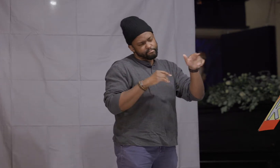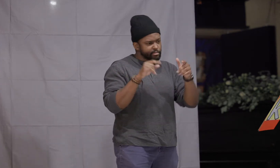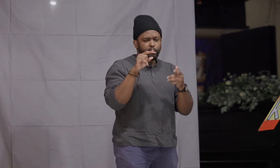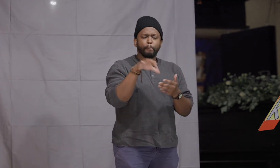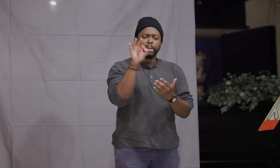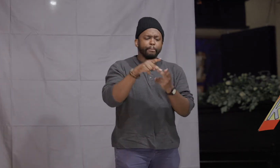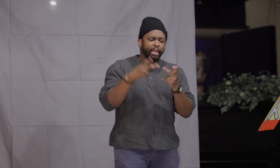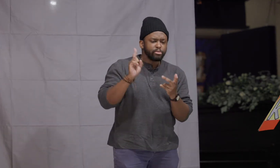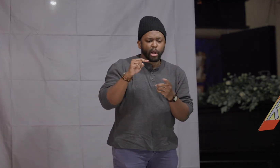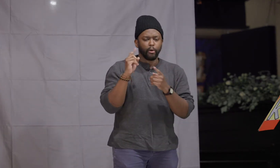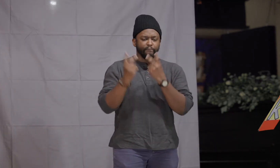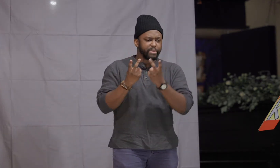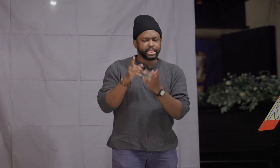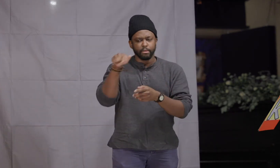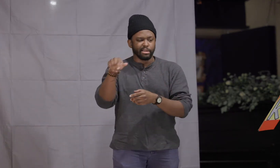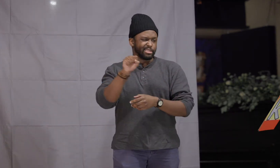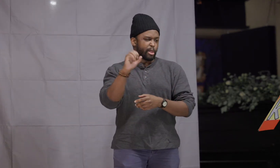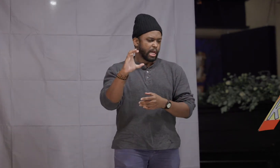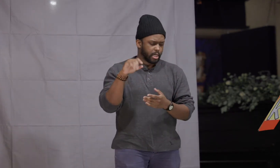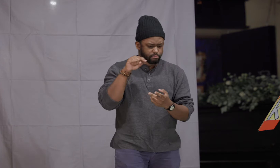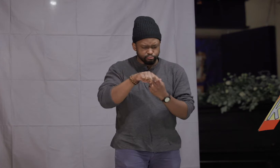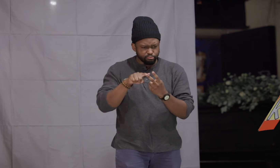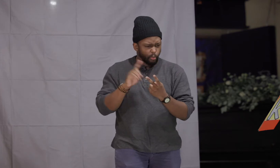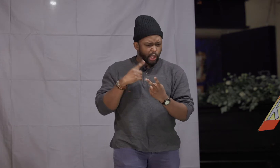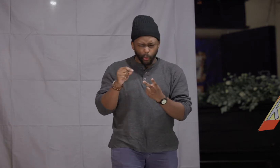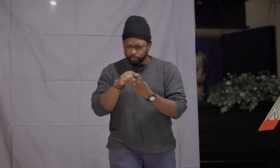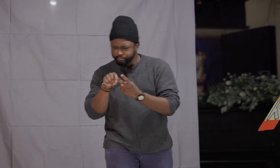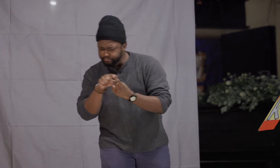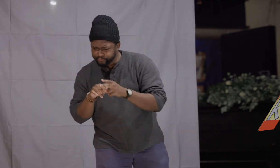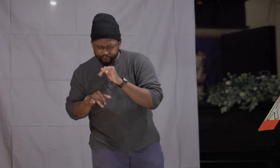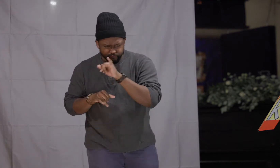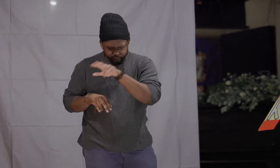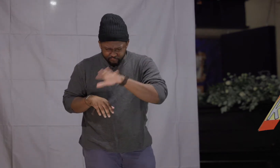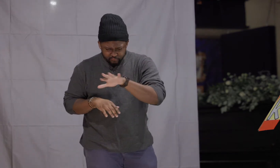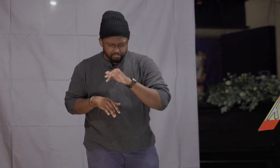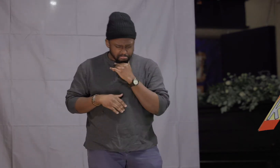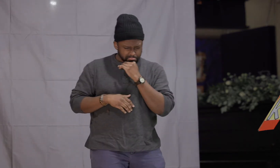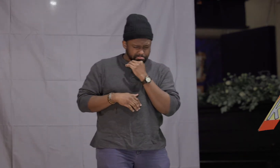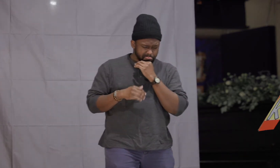so my sister picked our first stops.